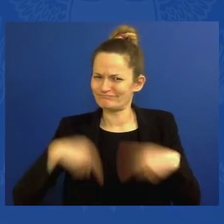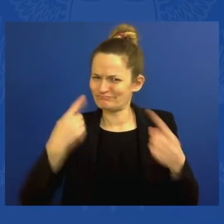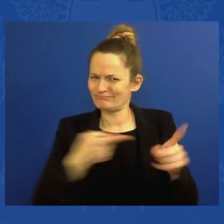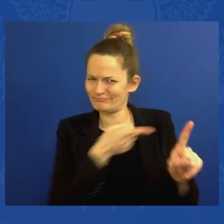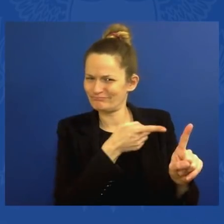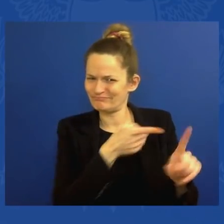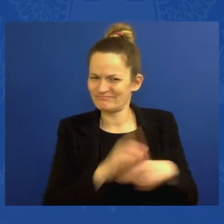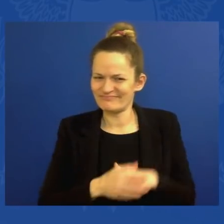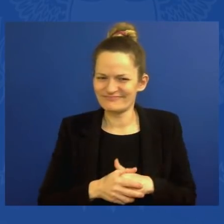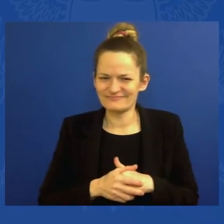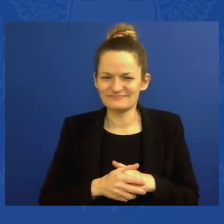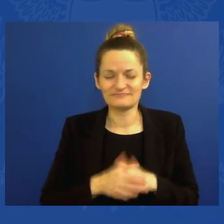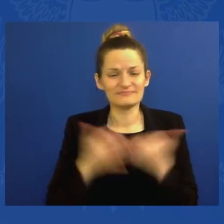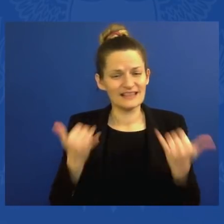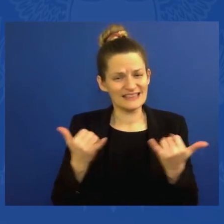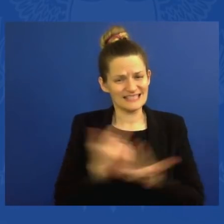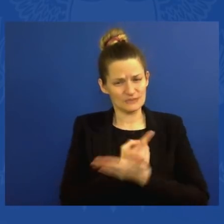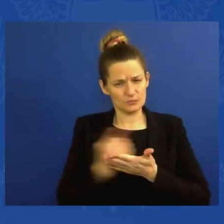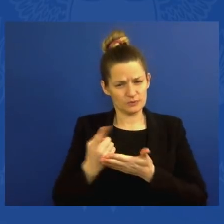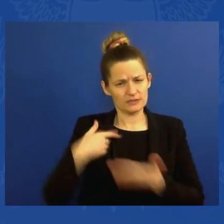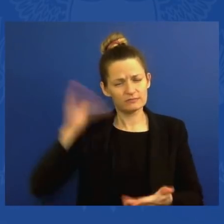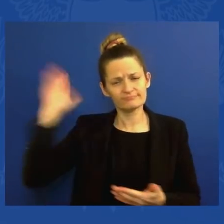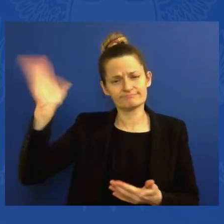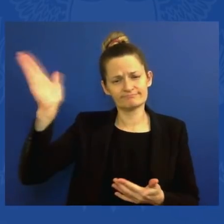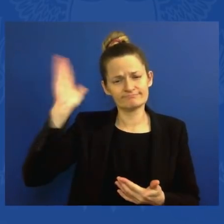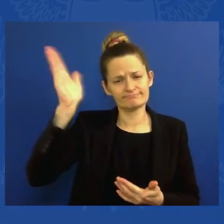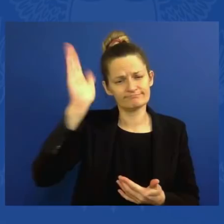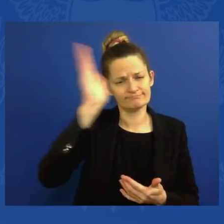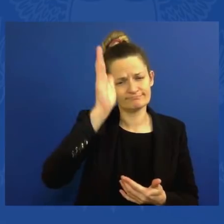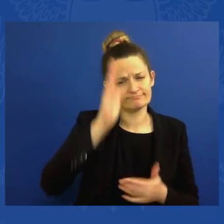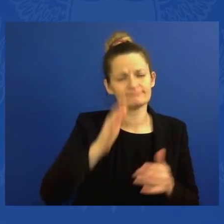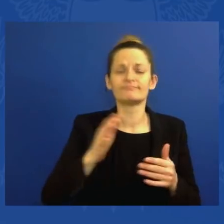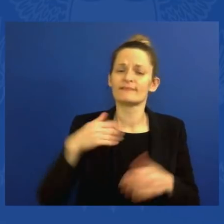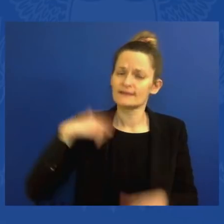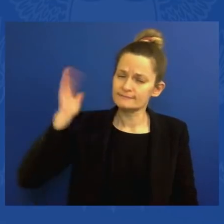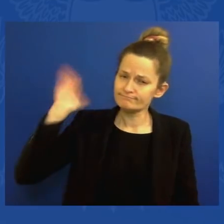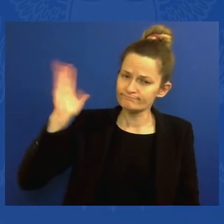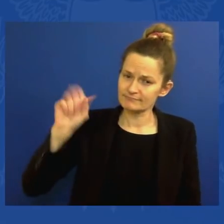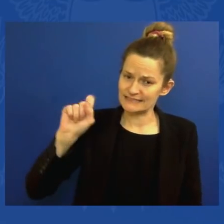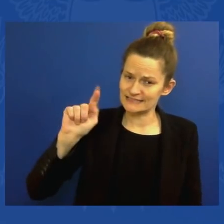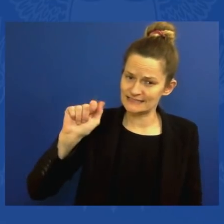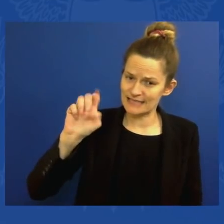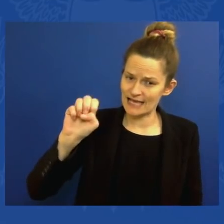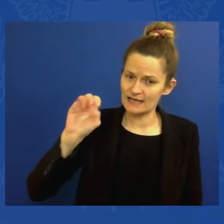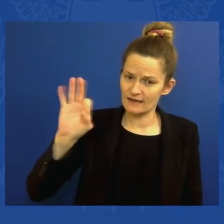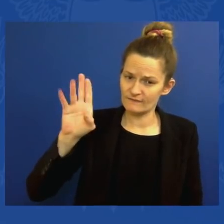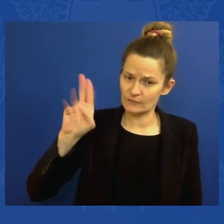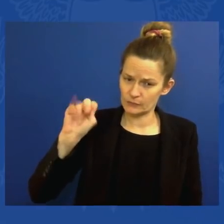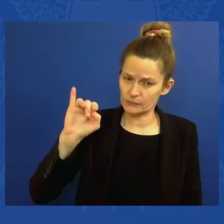I said there was something happening in America, starting with a historic economic recovery that we're seeing right now.